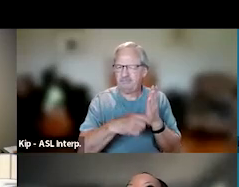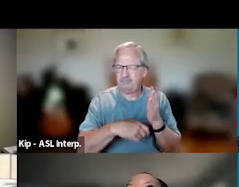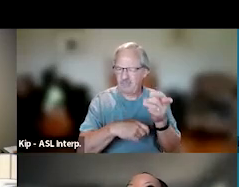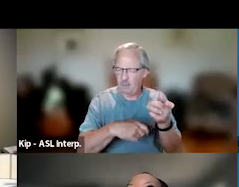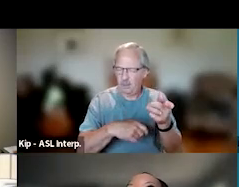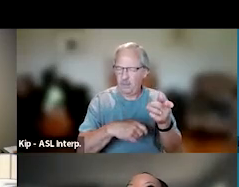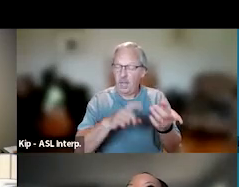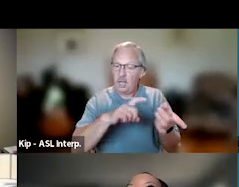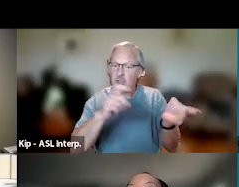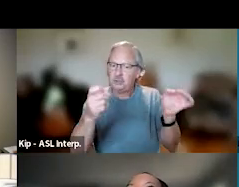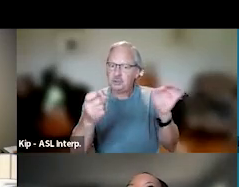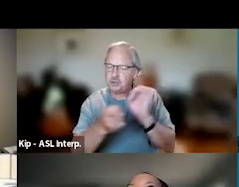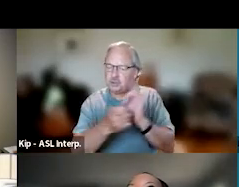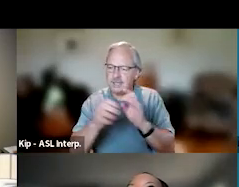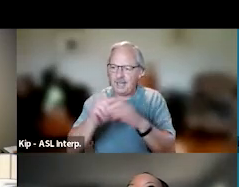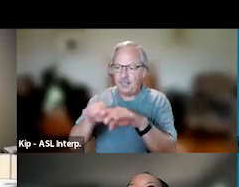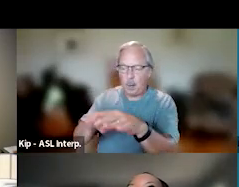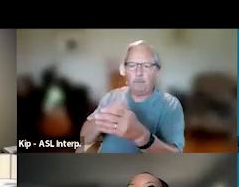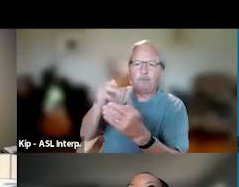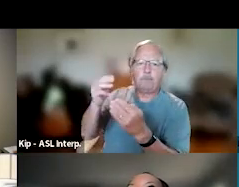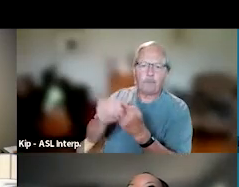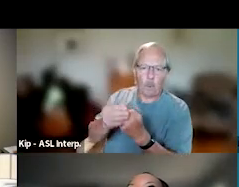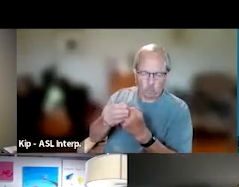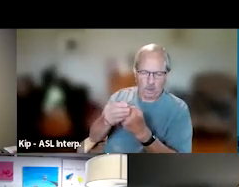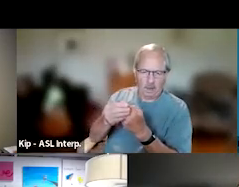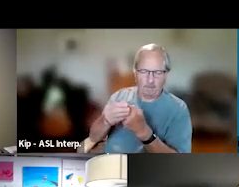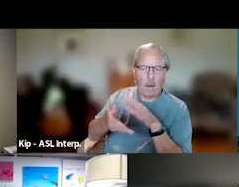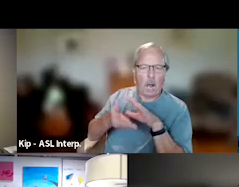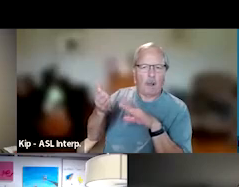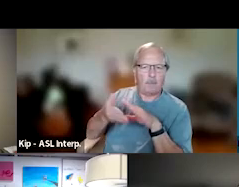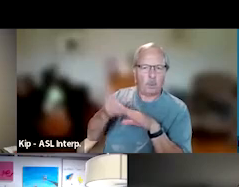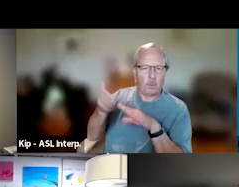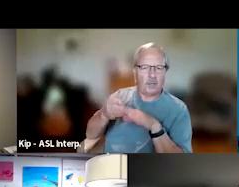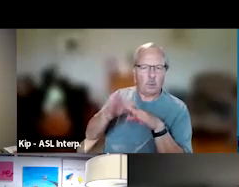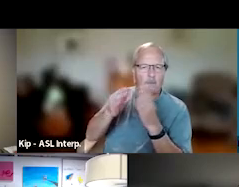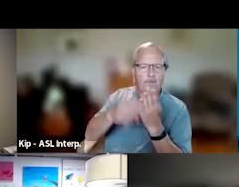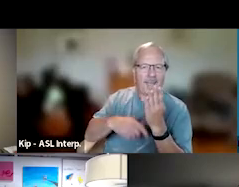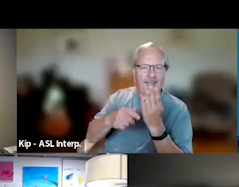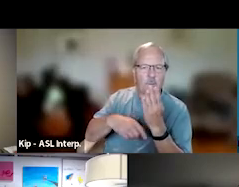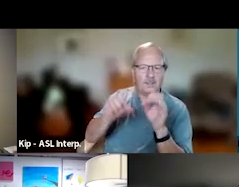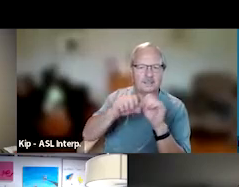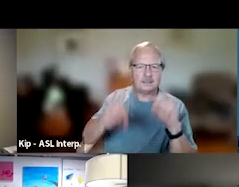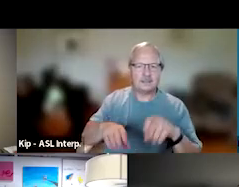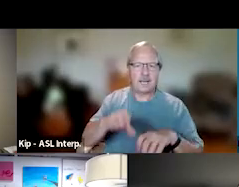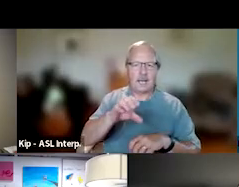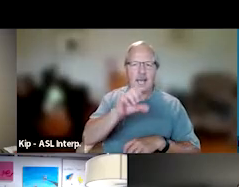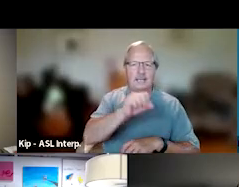into their program operations manual system or the POMS, the SSA POMS.